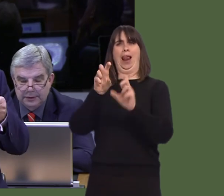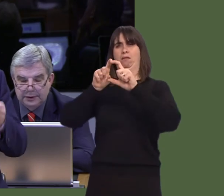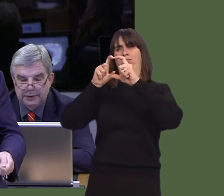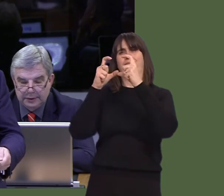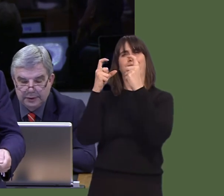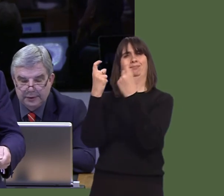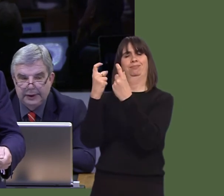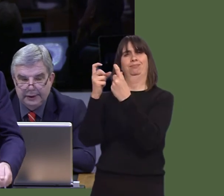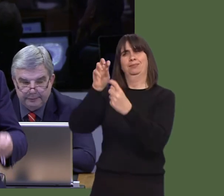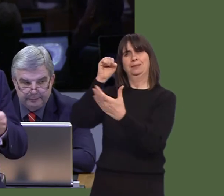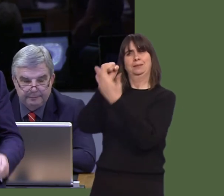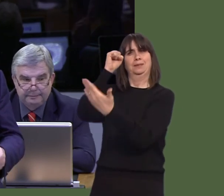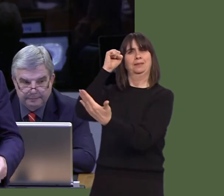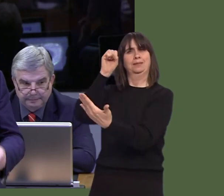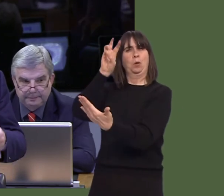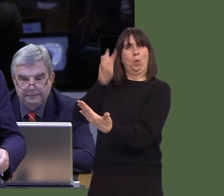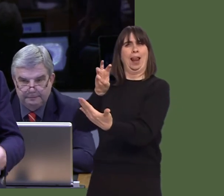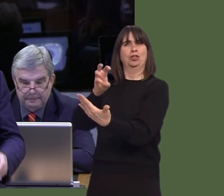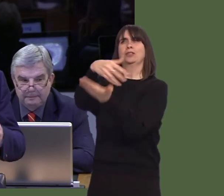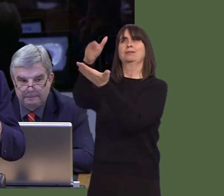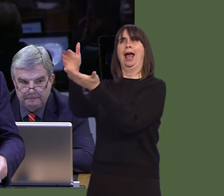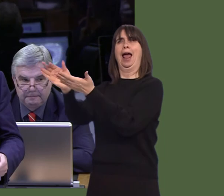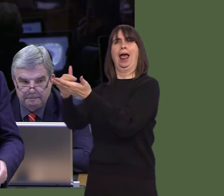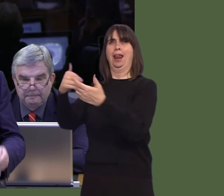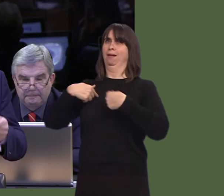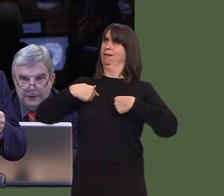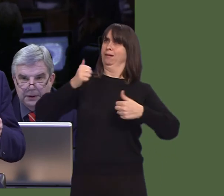Lee Waters AM: Thank you. The indications are consistent with other analyses.